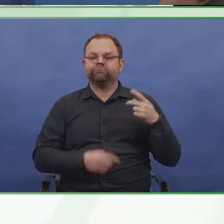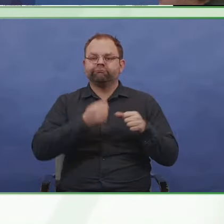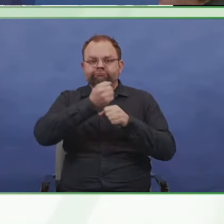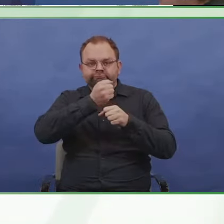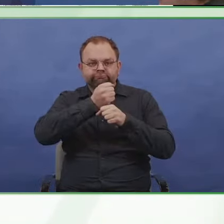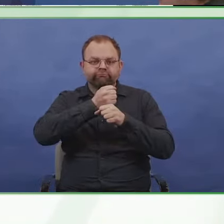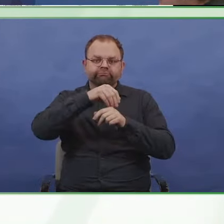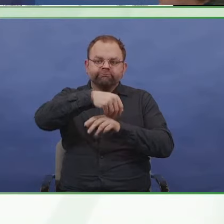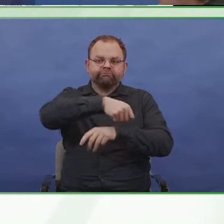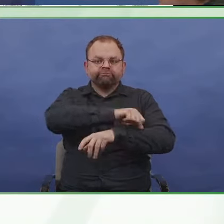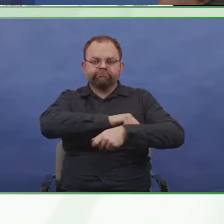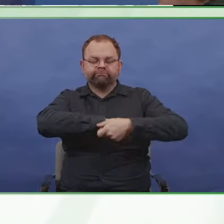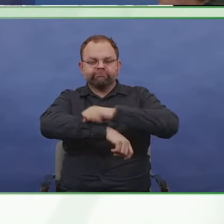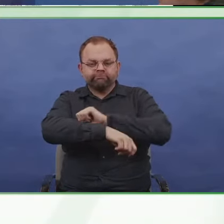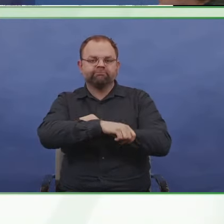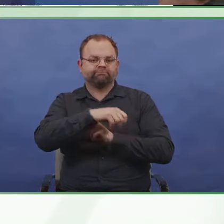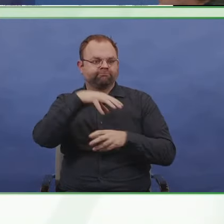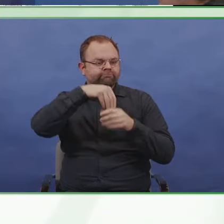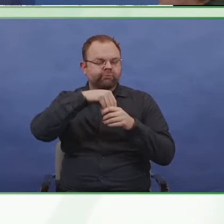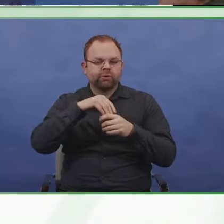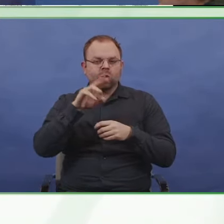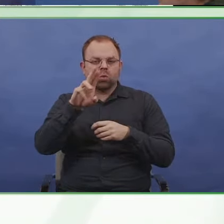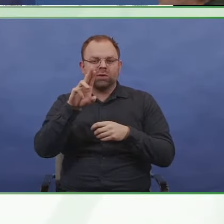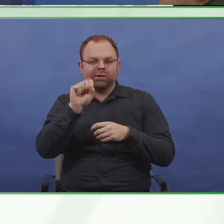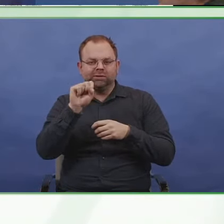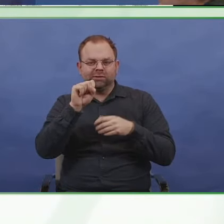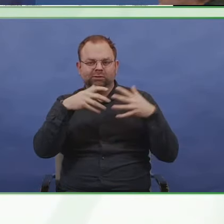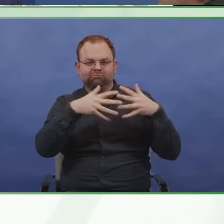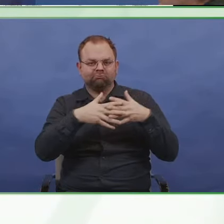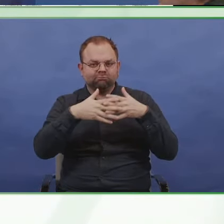it is by creating programs with our partners.